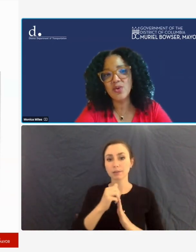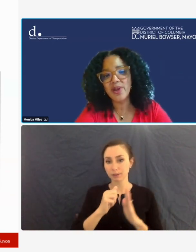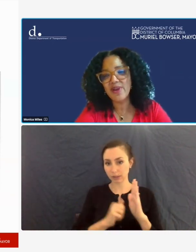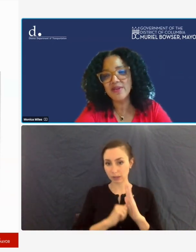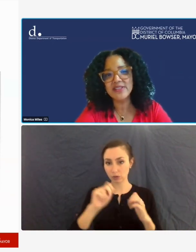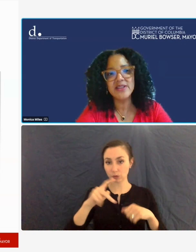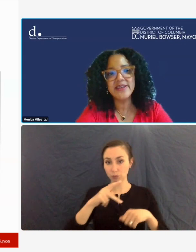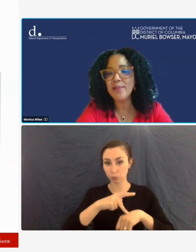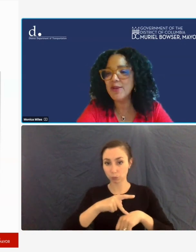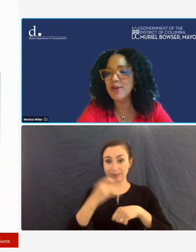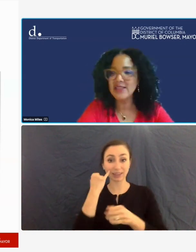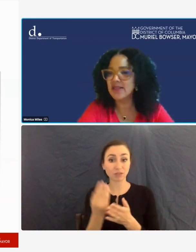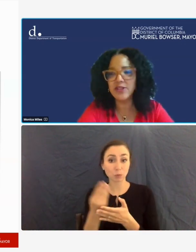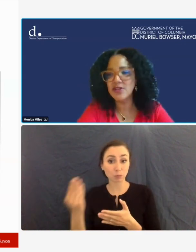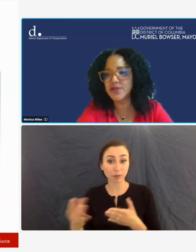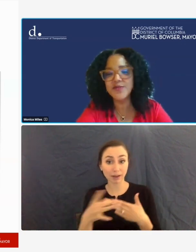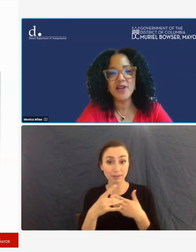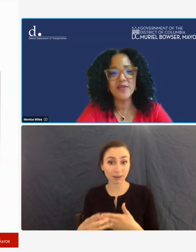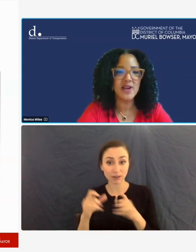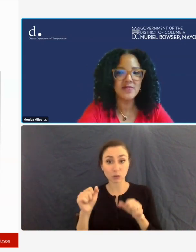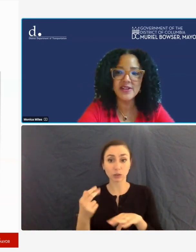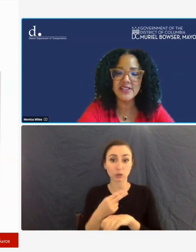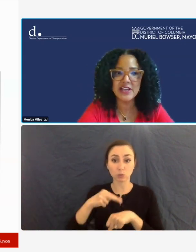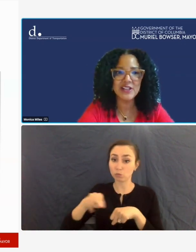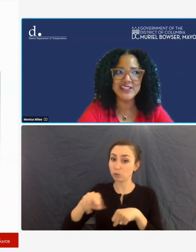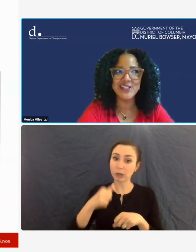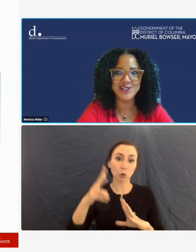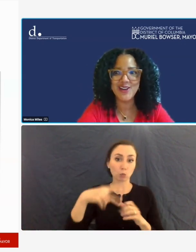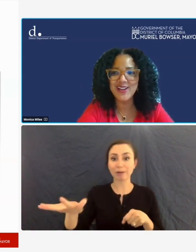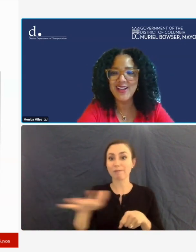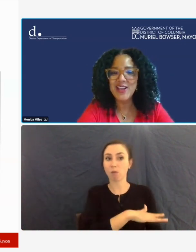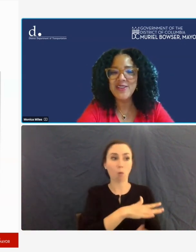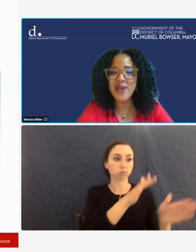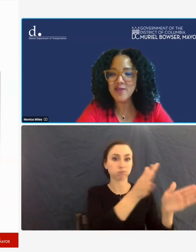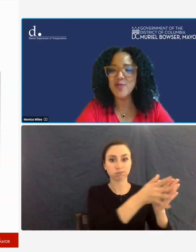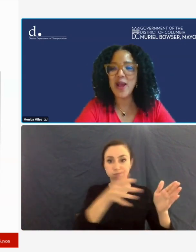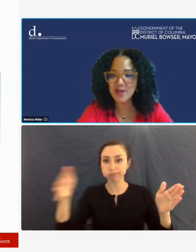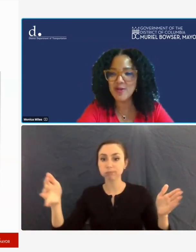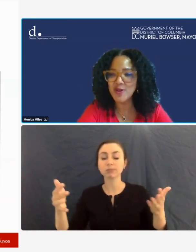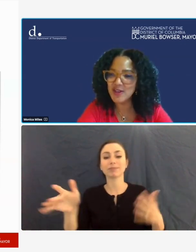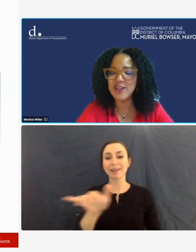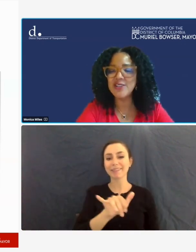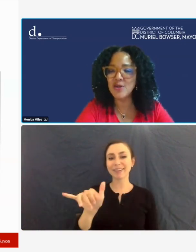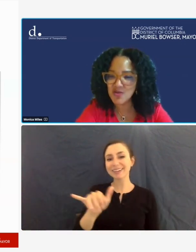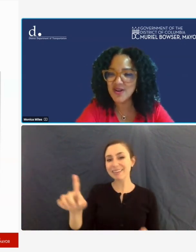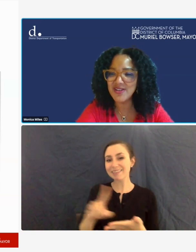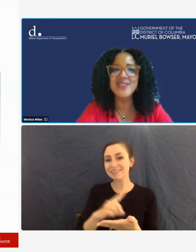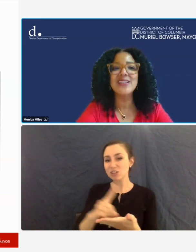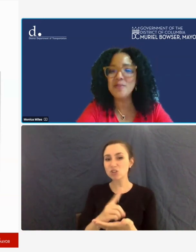reference so the gap guide is not something you're going to read from cover to cover it's kind of like a dictionary if you have a problem or you know you need to know a word you look up that